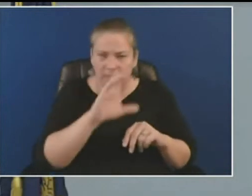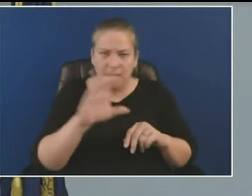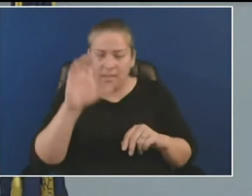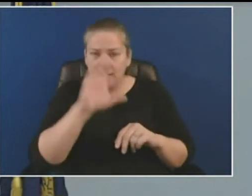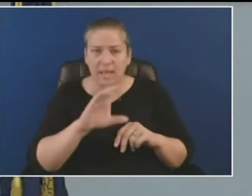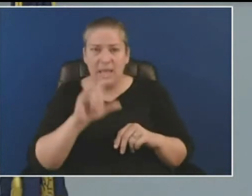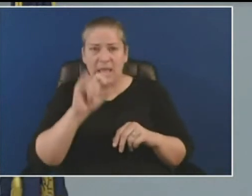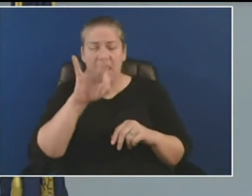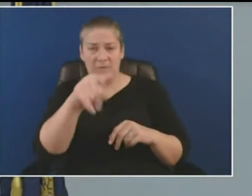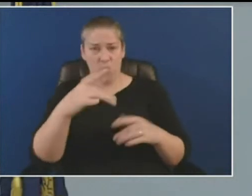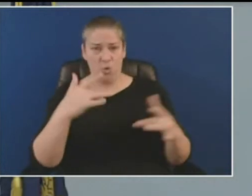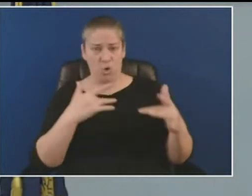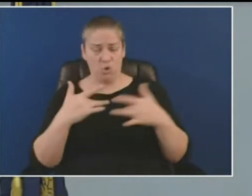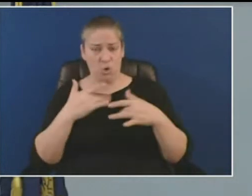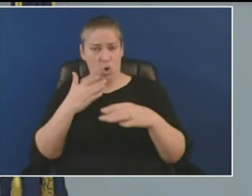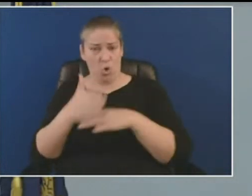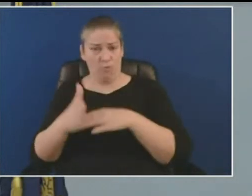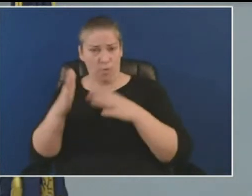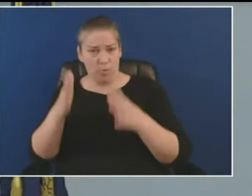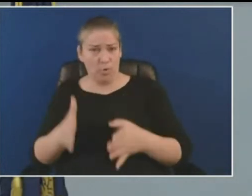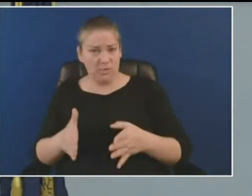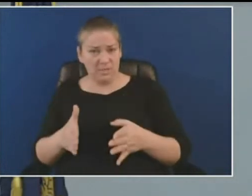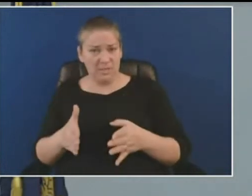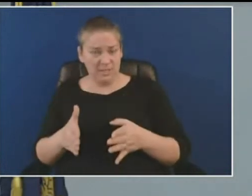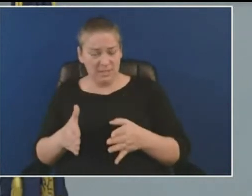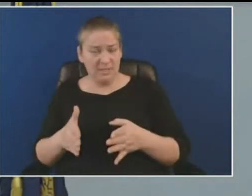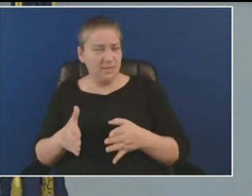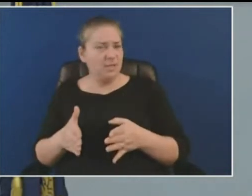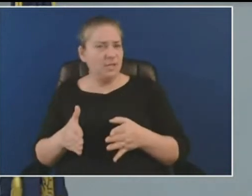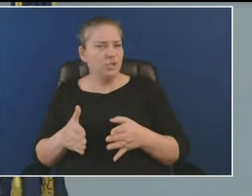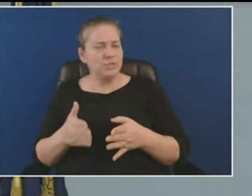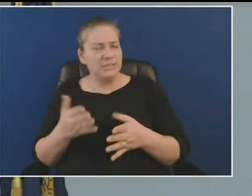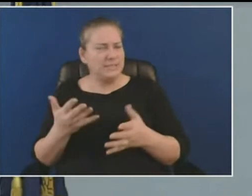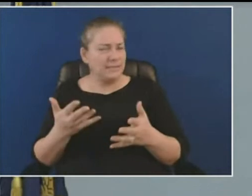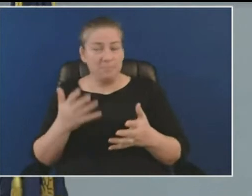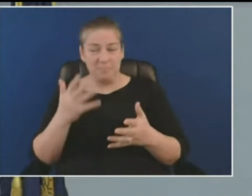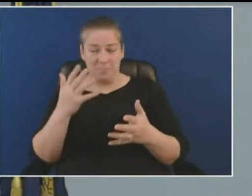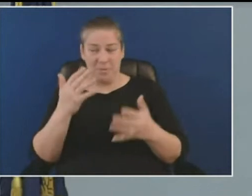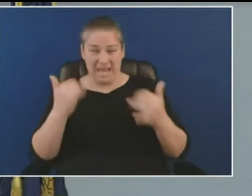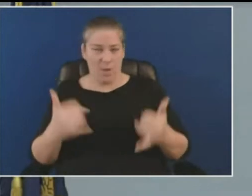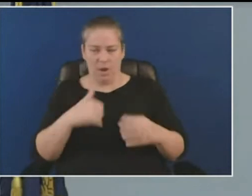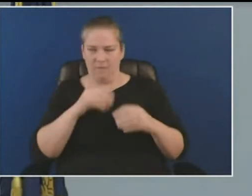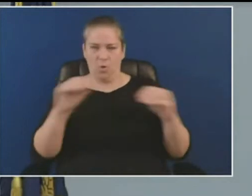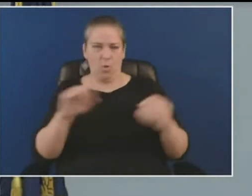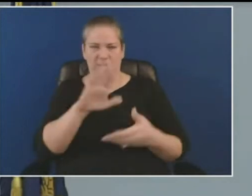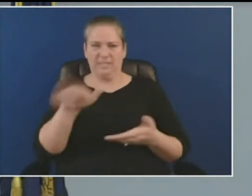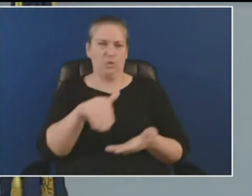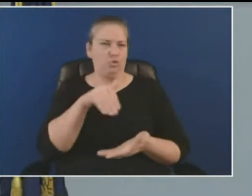there is not an online central repository. Given that this event really hit last night,